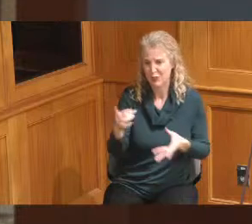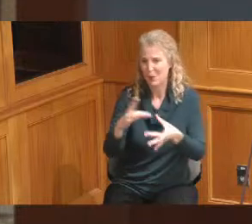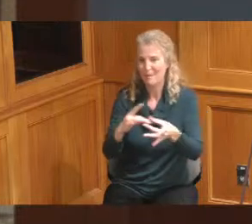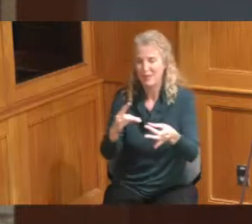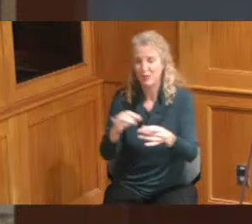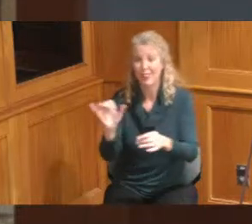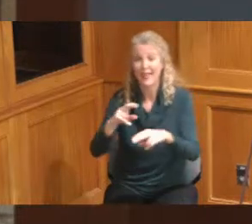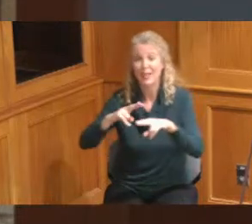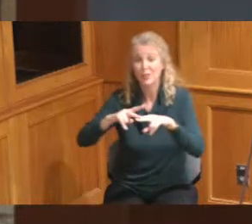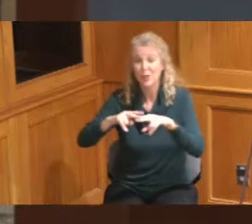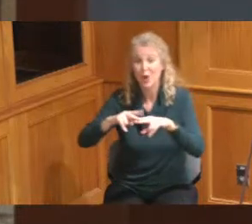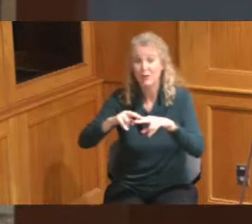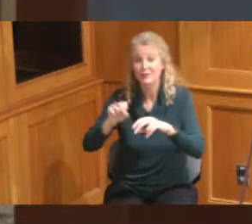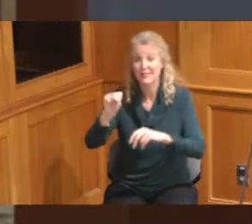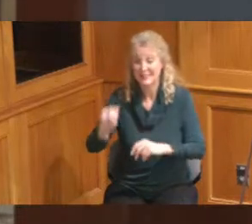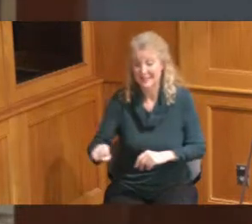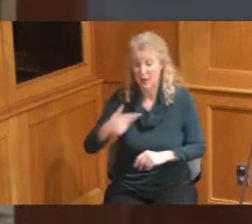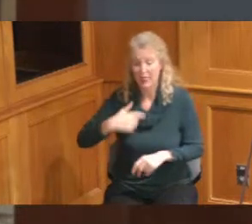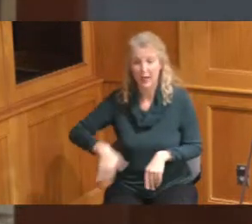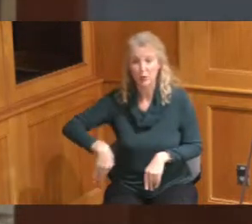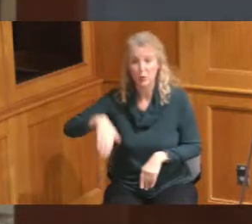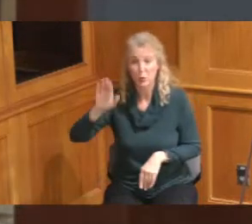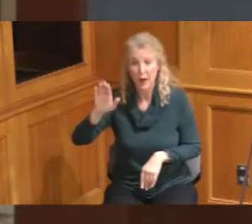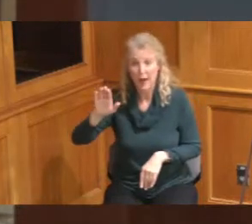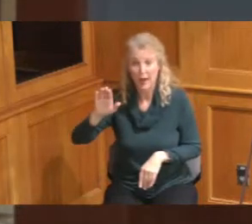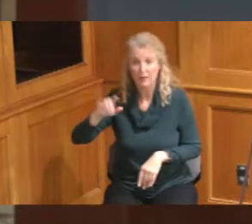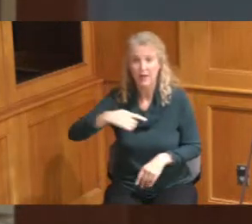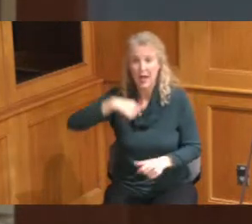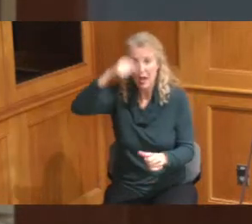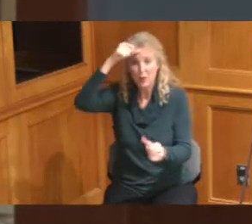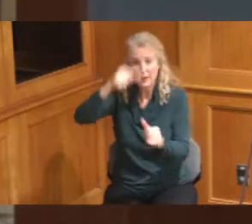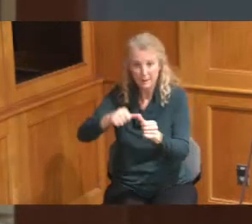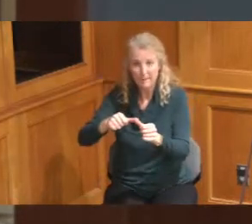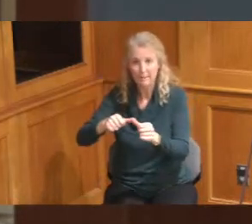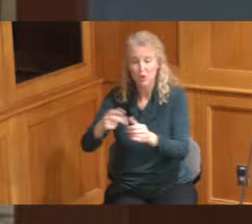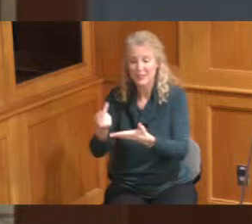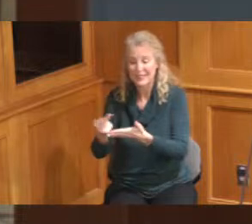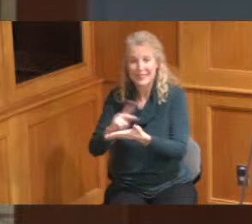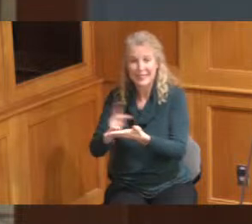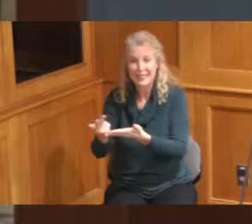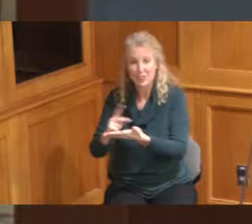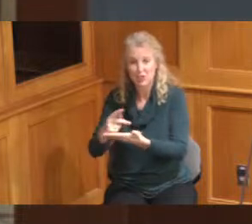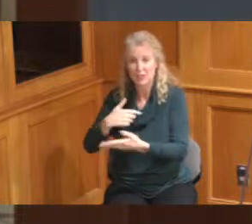I grew up in the South and literally I have gone in the kitchen got in the box of Morton and put